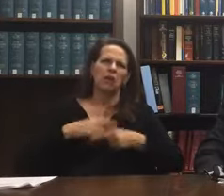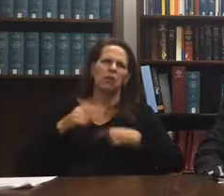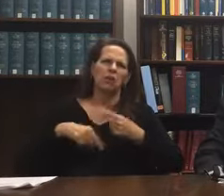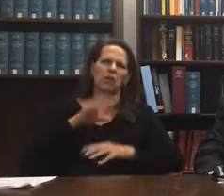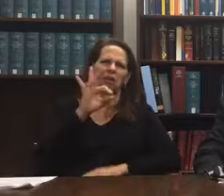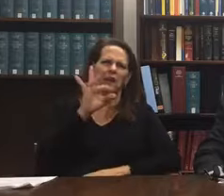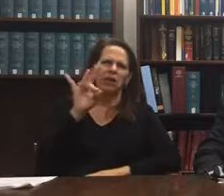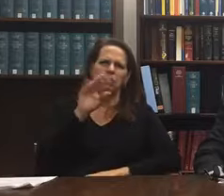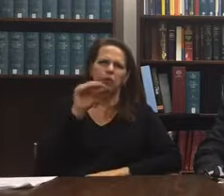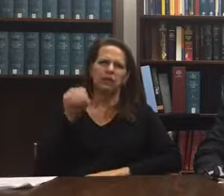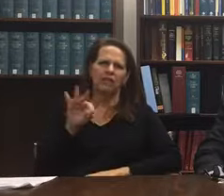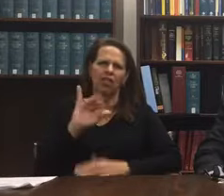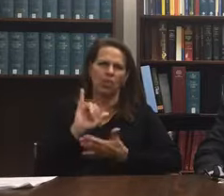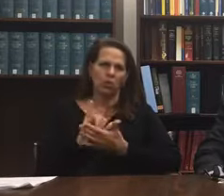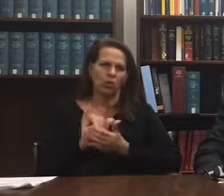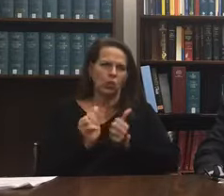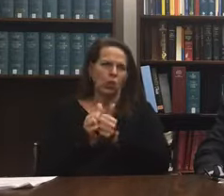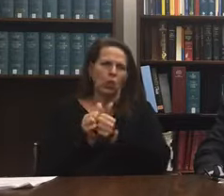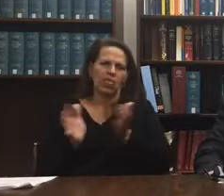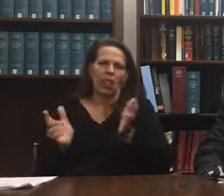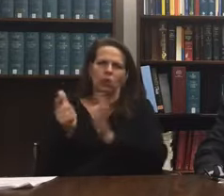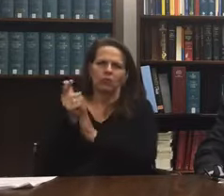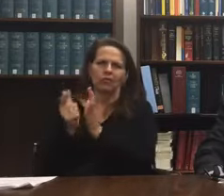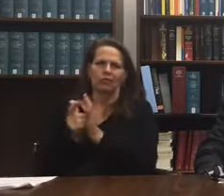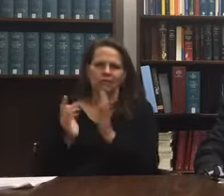of the hearings are done without attorneys so they're very informal